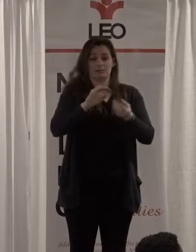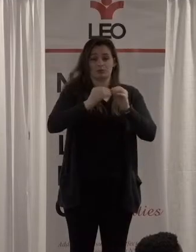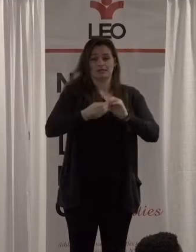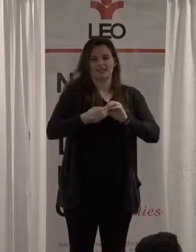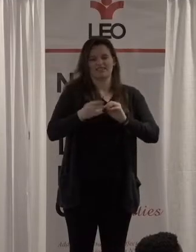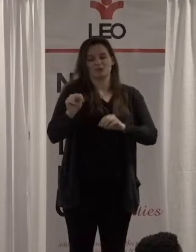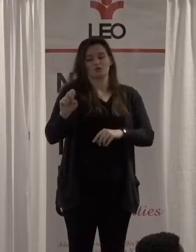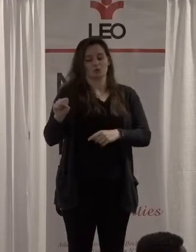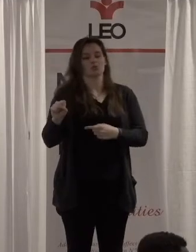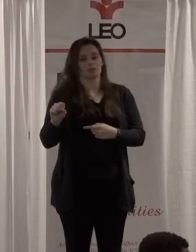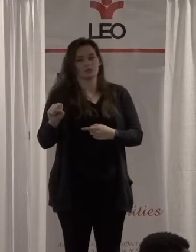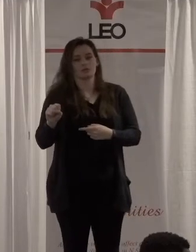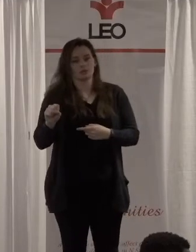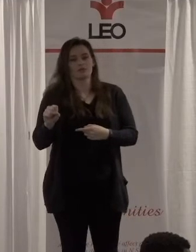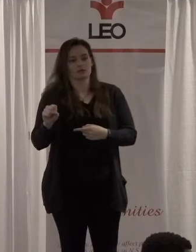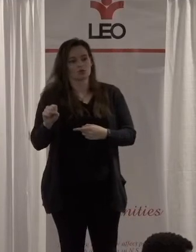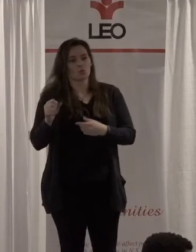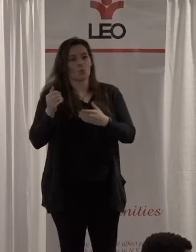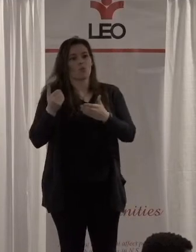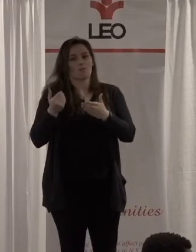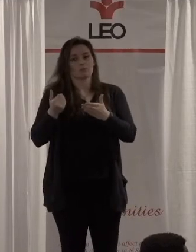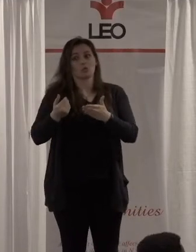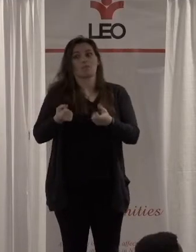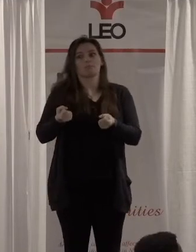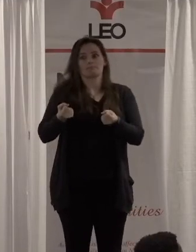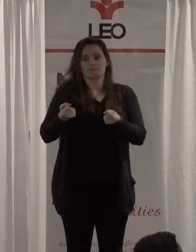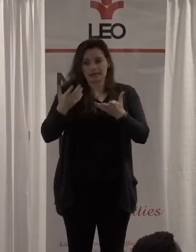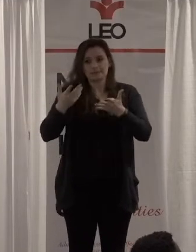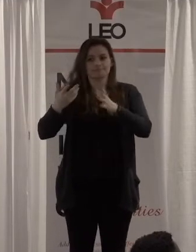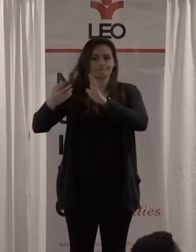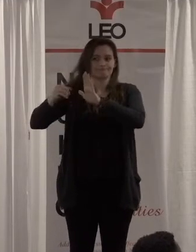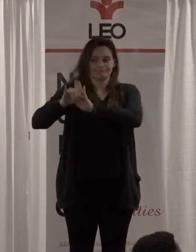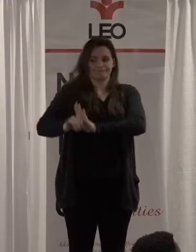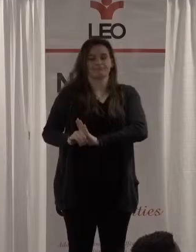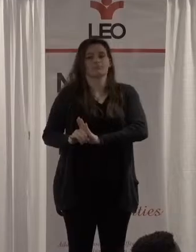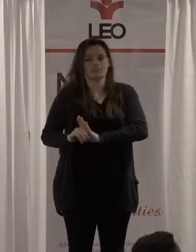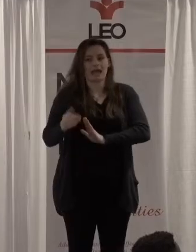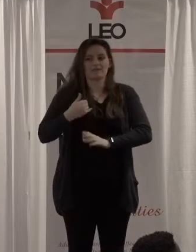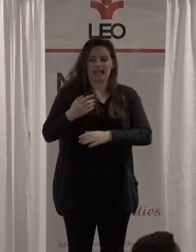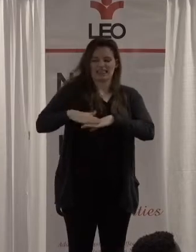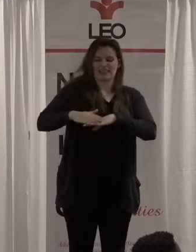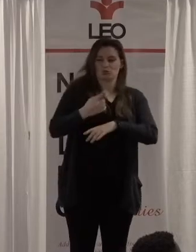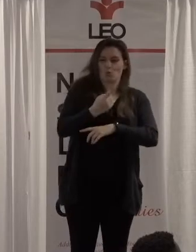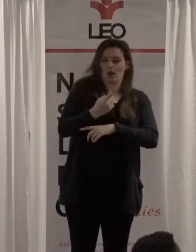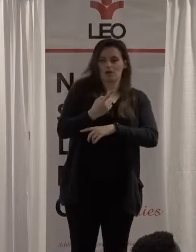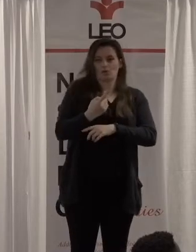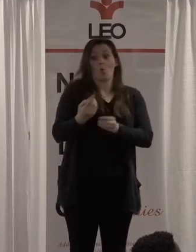REPORTING HAVING ONE OR MORE DISABILITIES. AND ALMOST ALL OF US OR SOMEONE IN OUR FAMILY